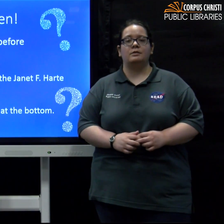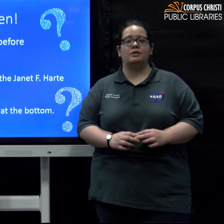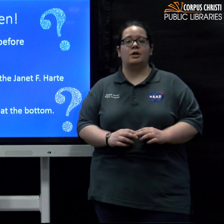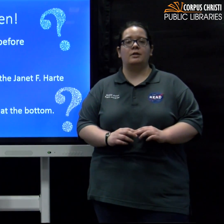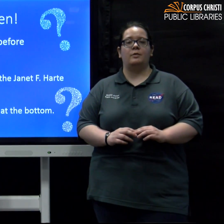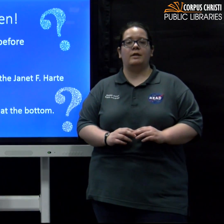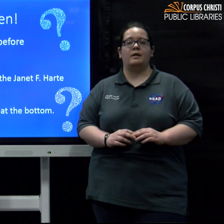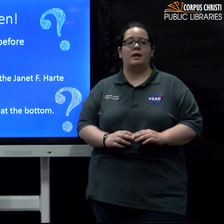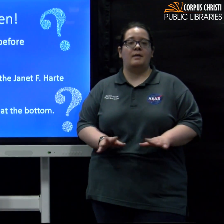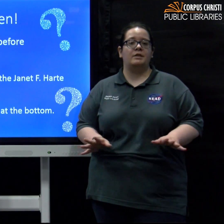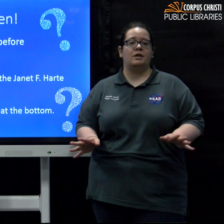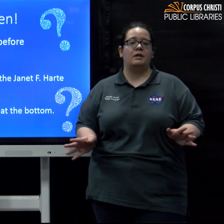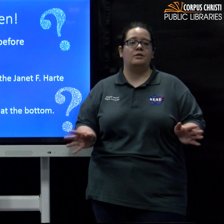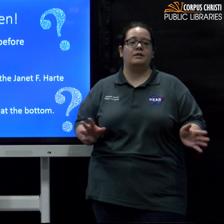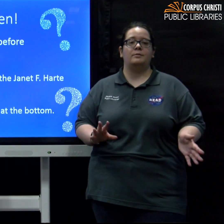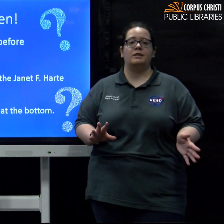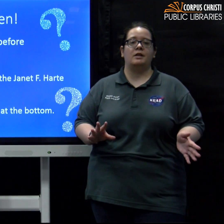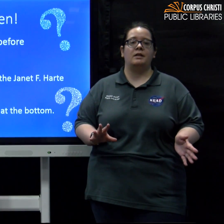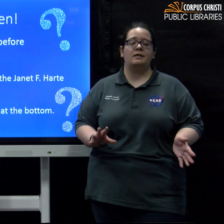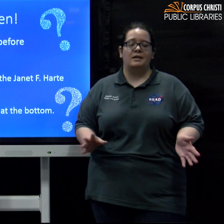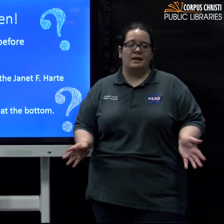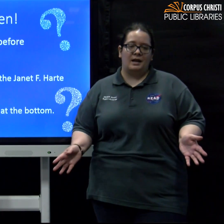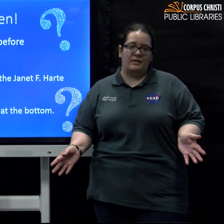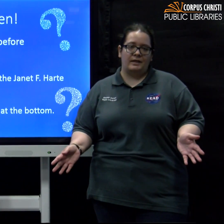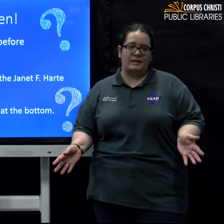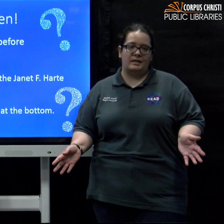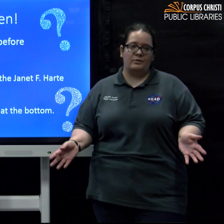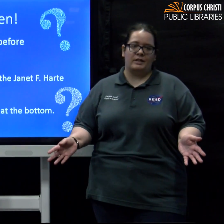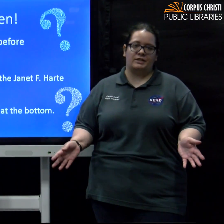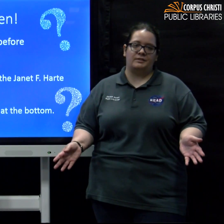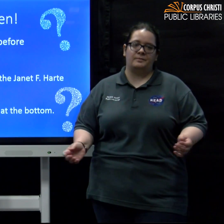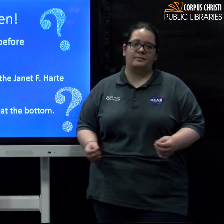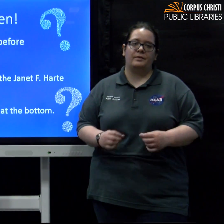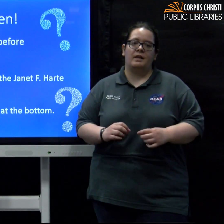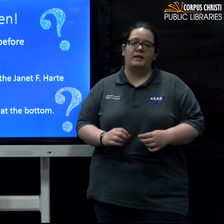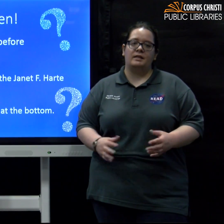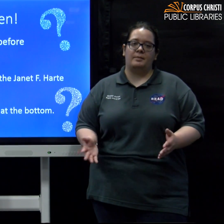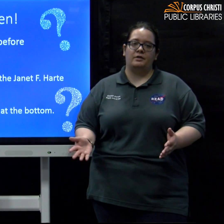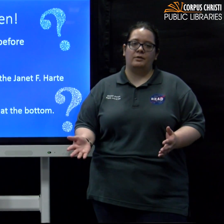Start it with "Hey, Ms. Colleen" or "Dear Ms. Colleen, I have an ASL question." Type out your